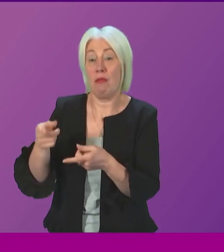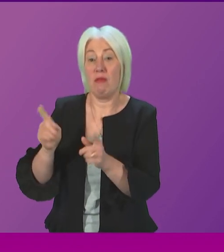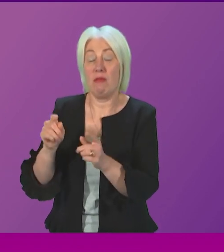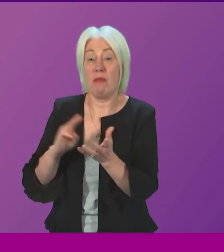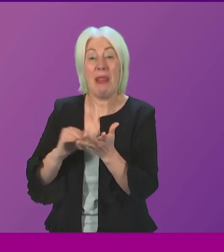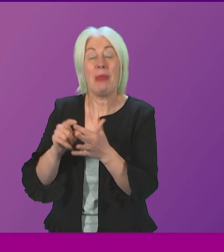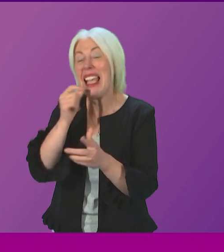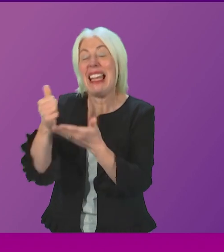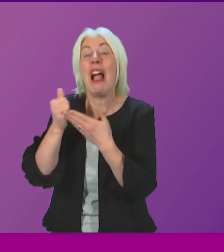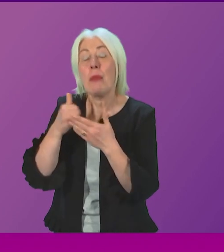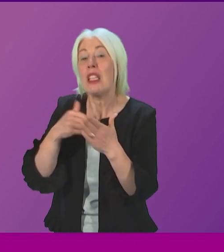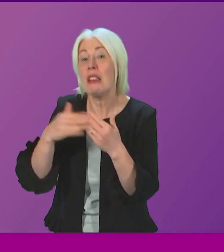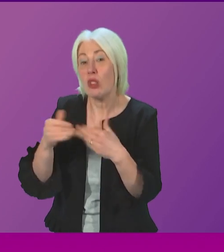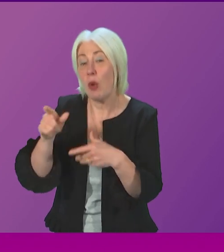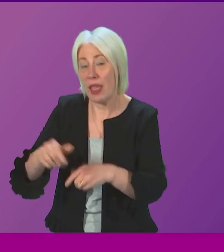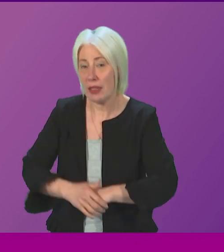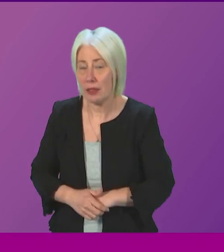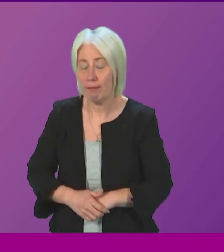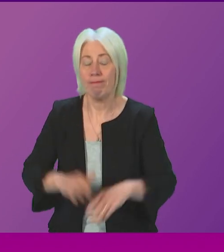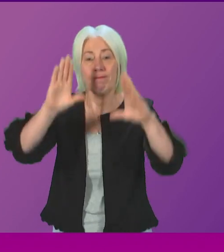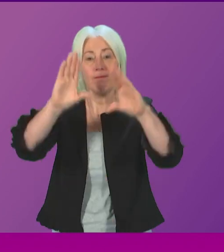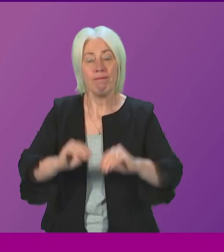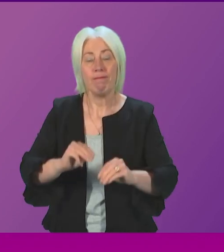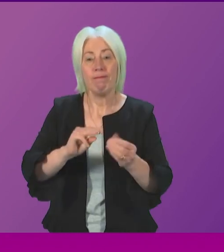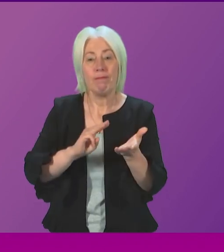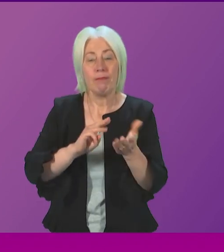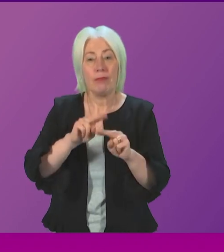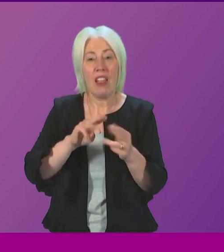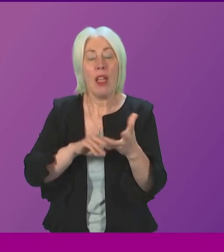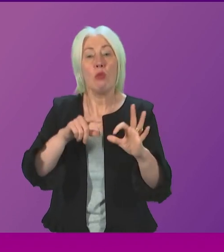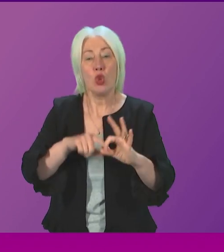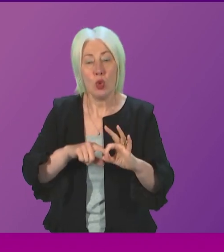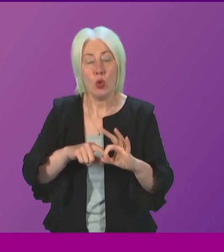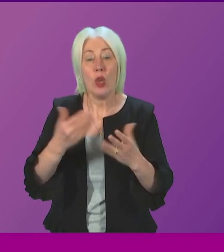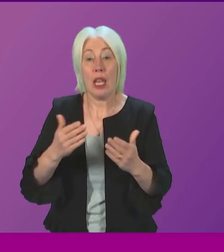That concludes First Minister’s question time.